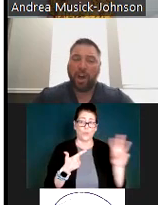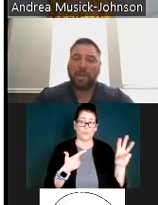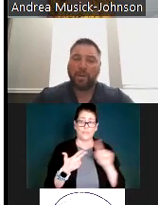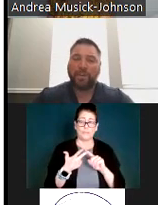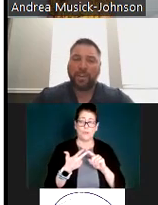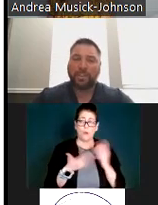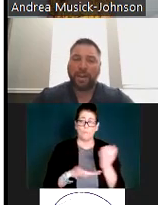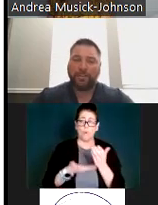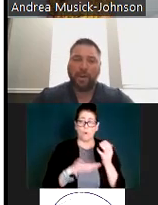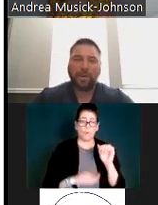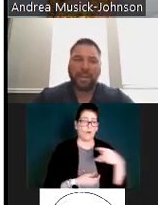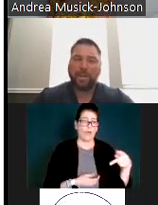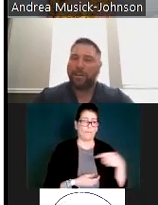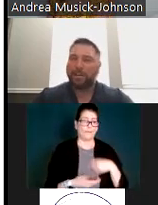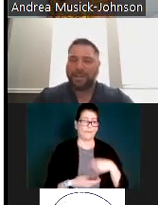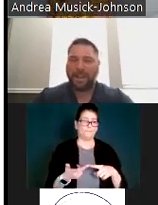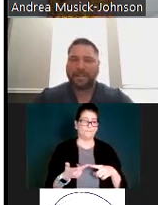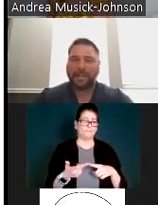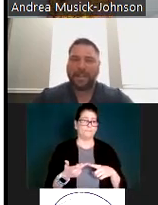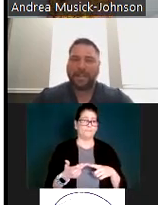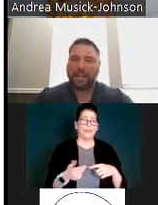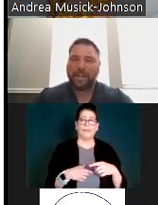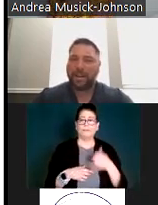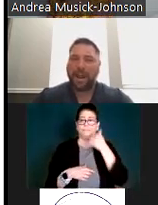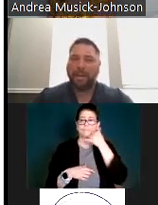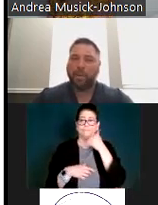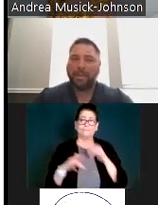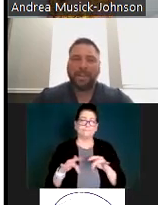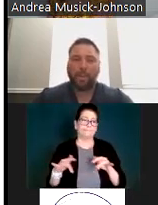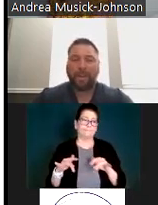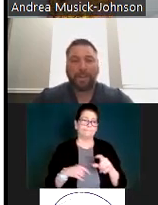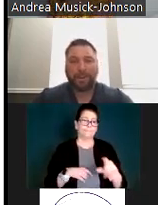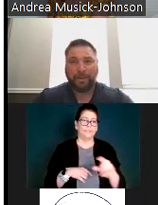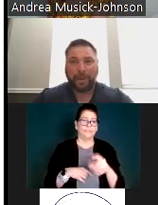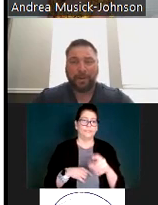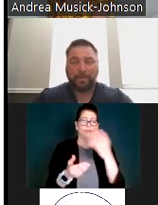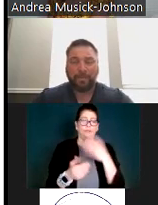automated notifications by phone, email, text, either in app or TTY for the hearing impaired.